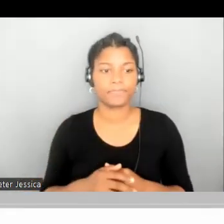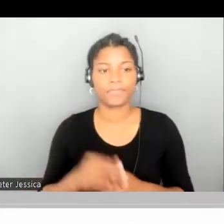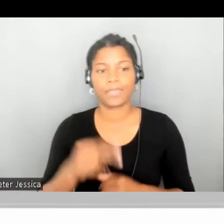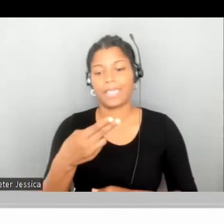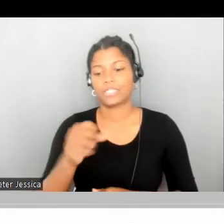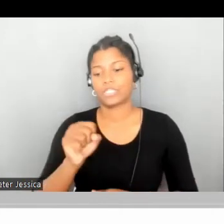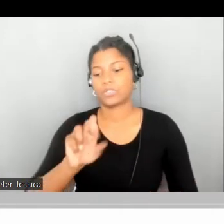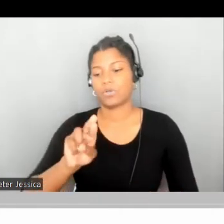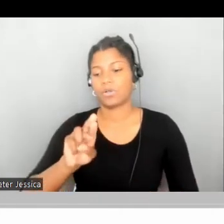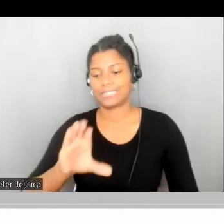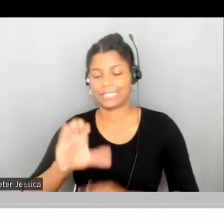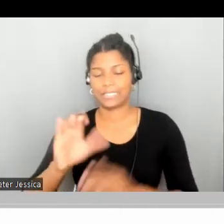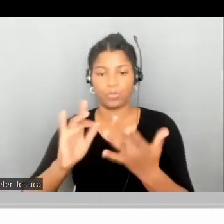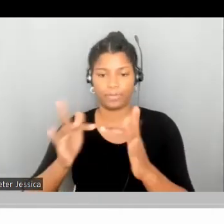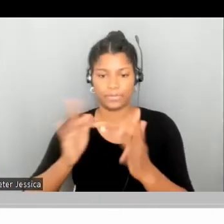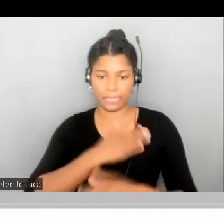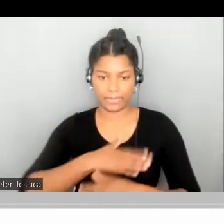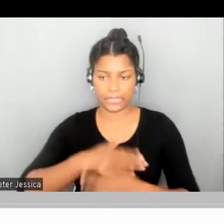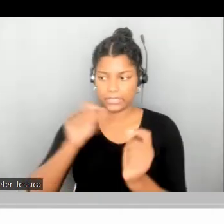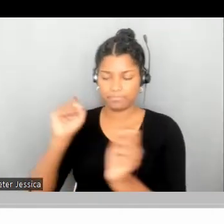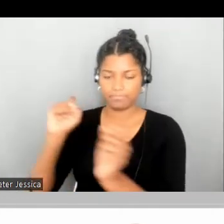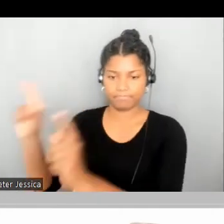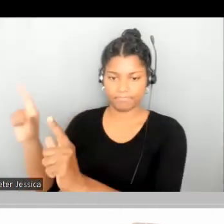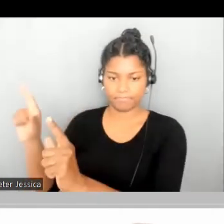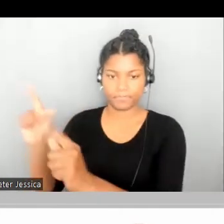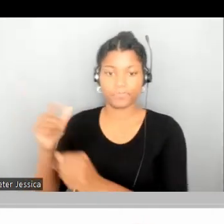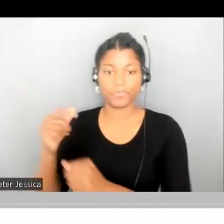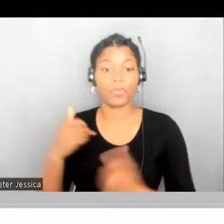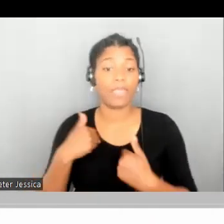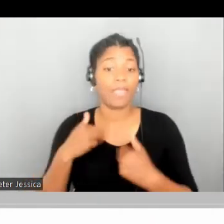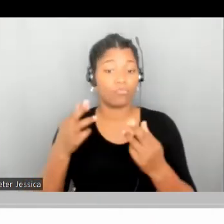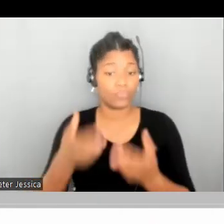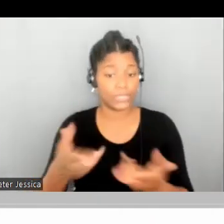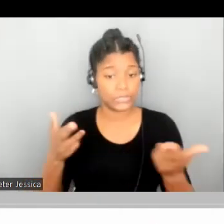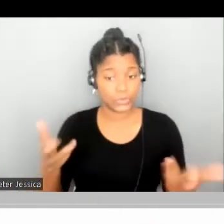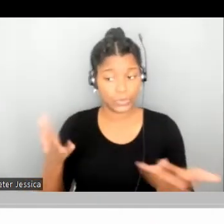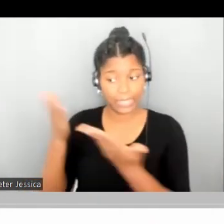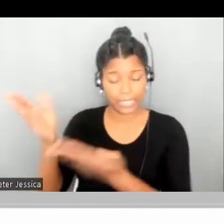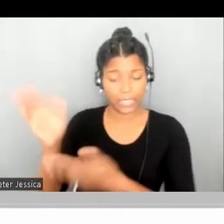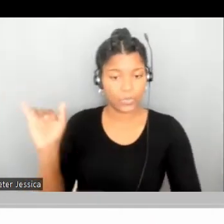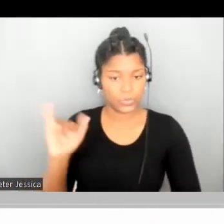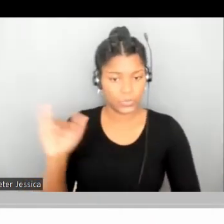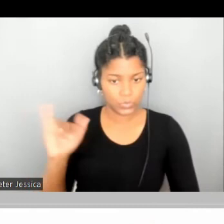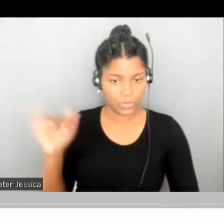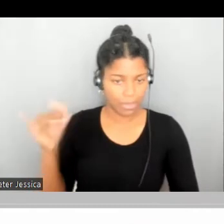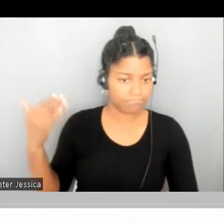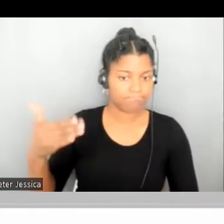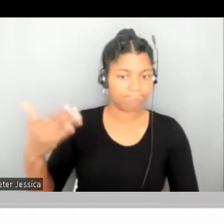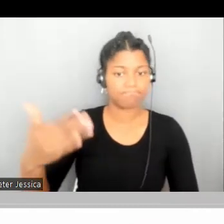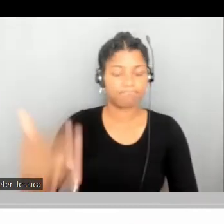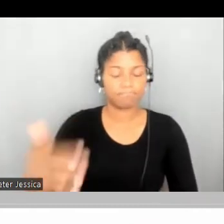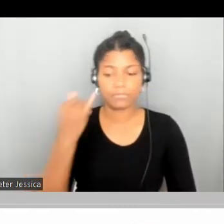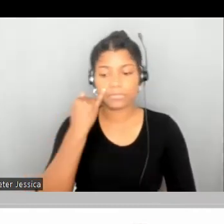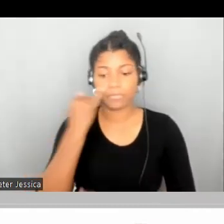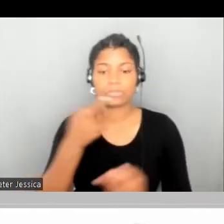providing in the chat. We post resources there on a regular basis as announcements come out from the organizations